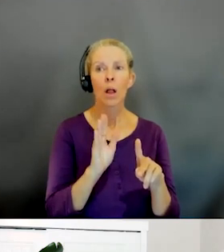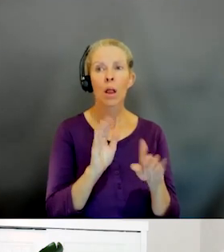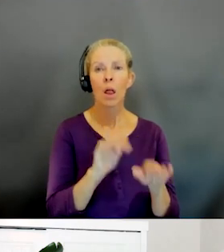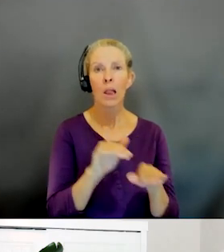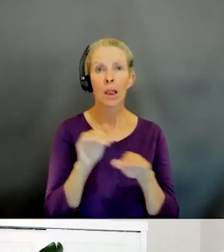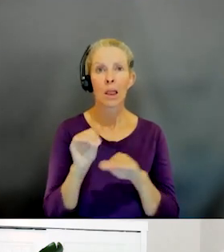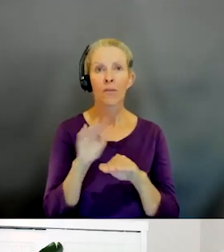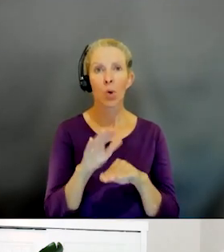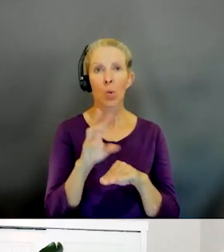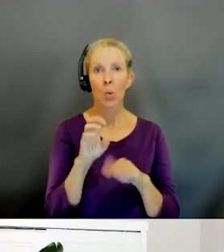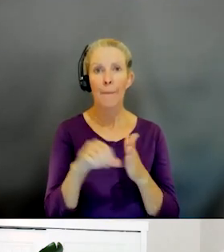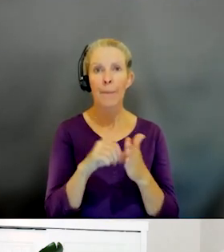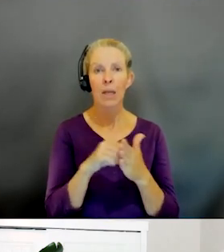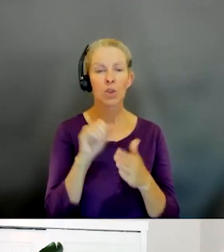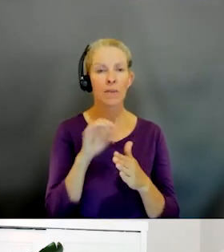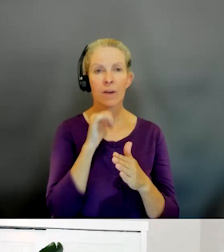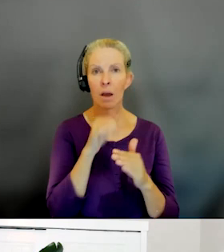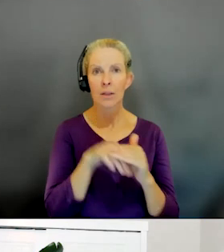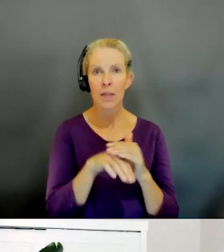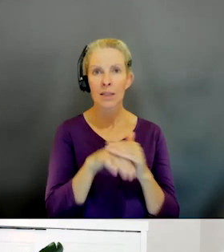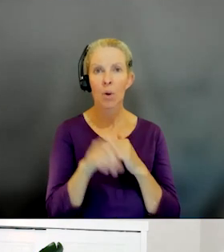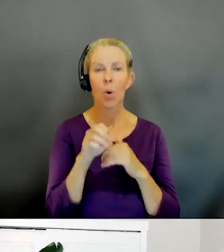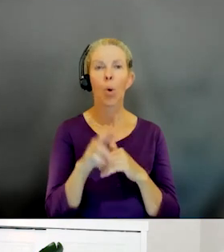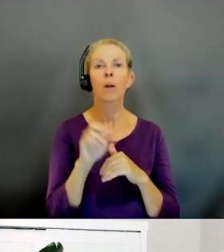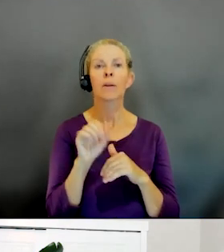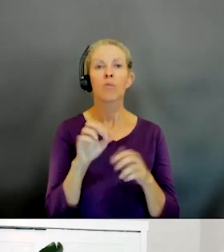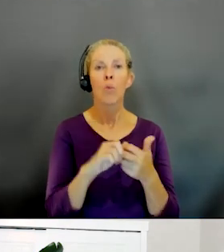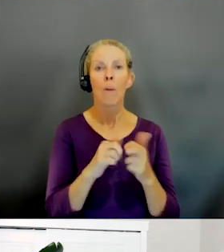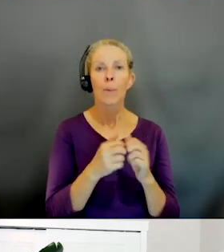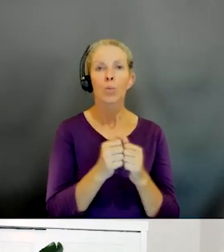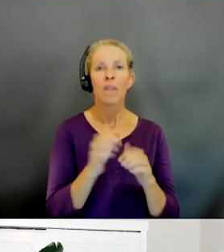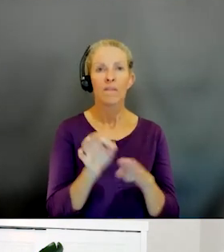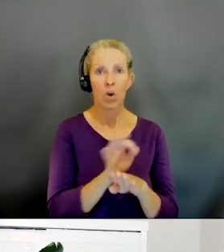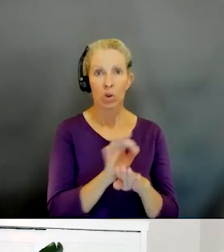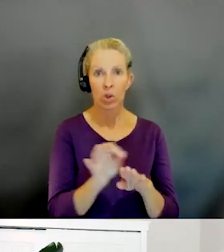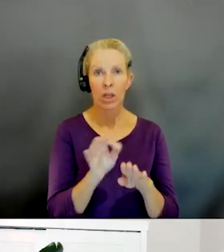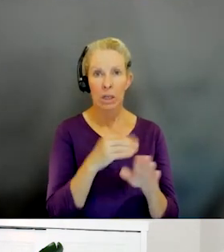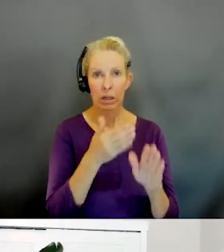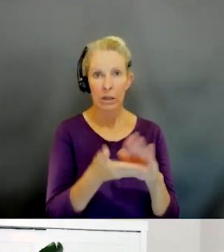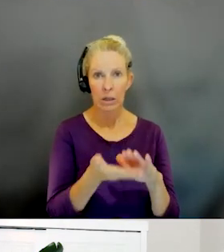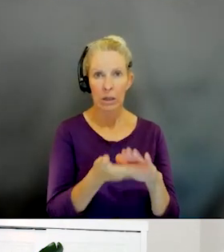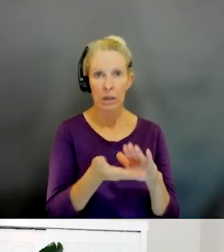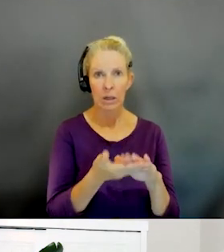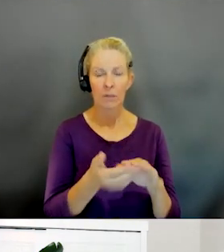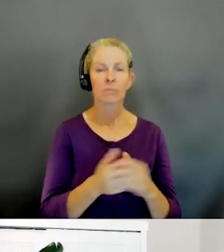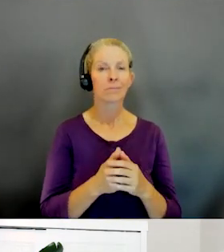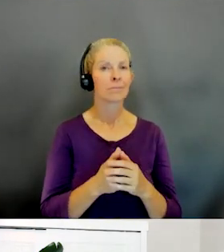or if there are problems with functionality, and those 40-something percent people matter